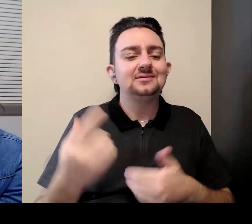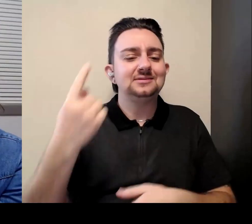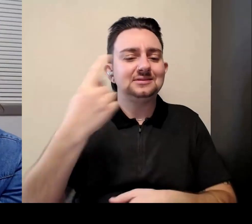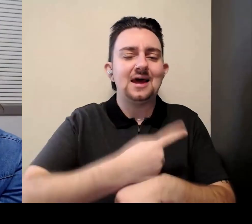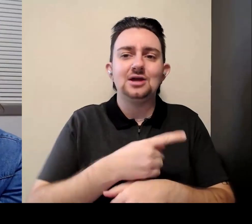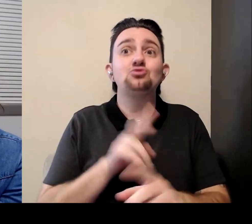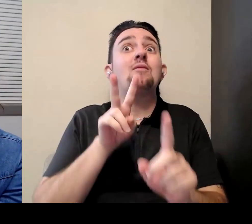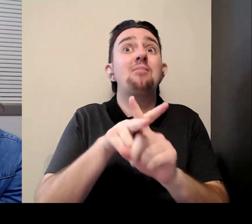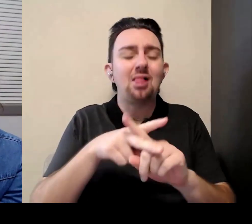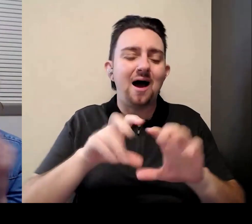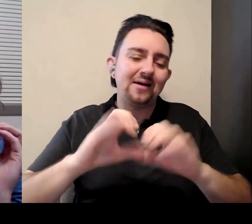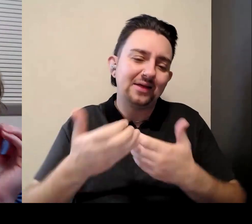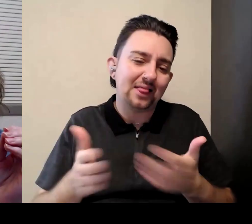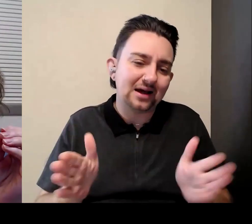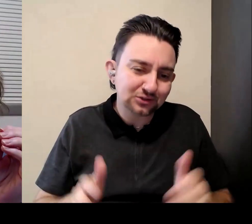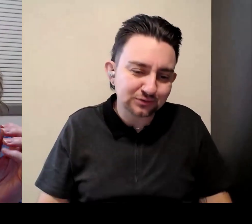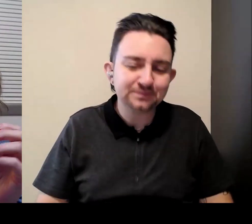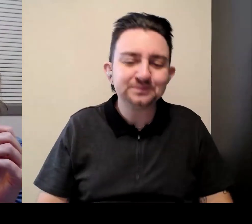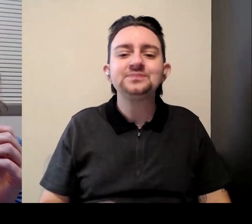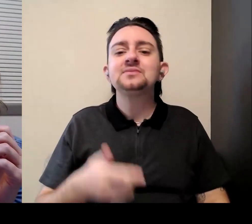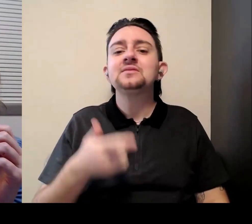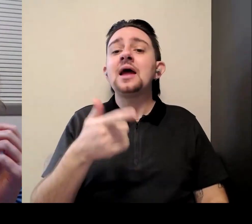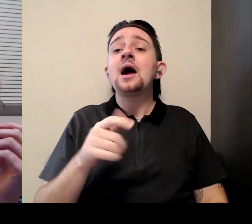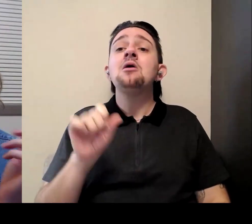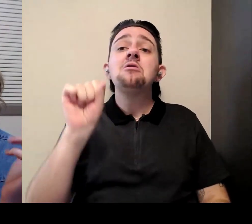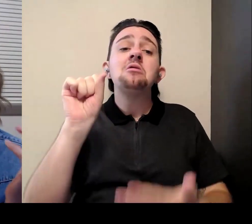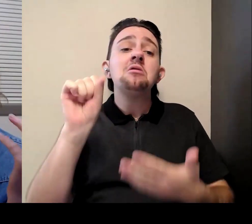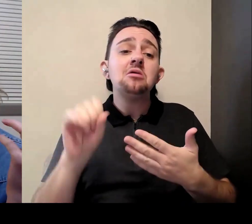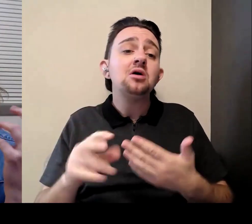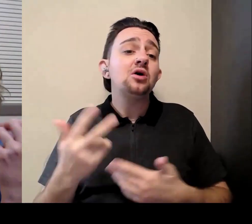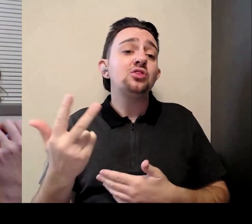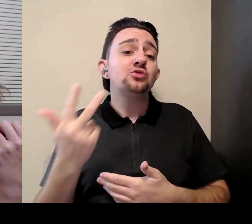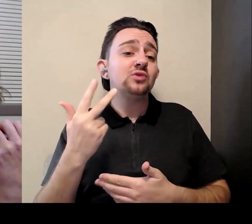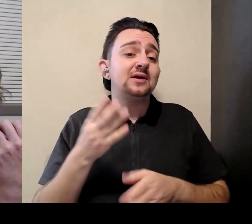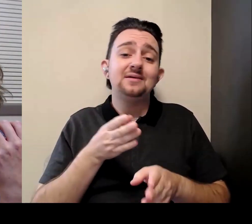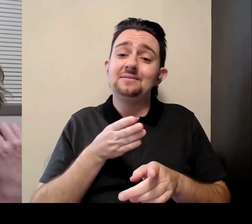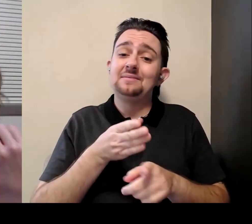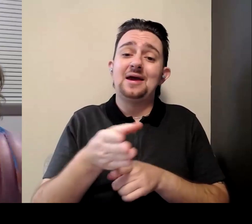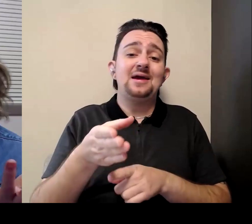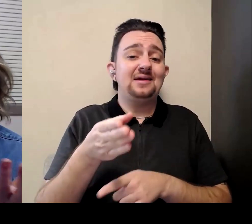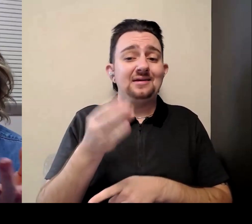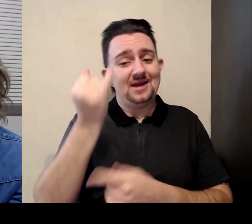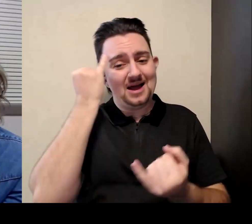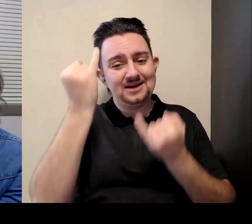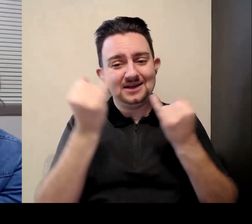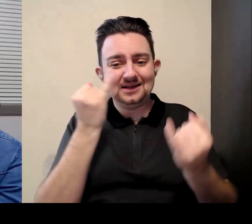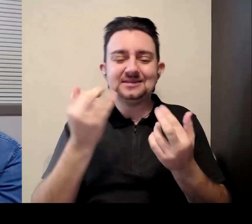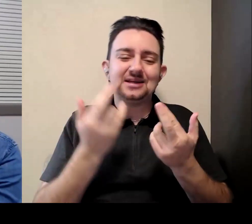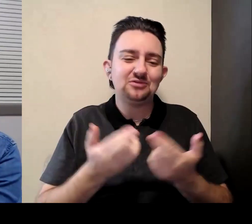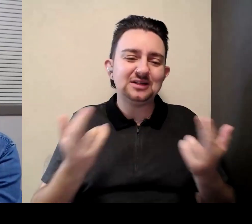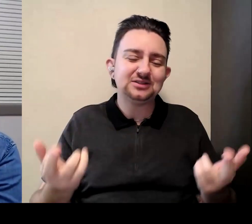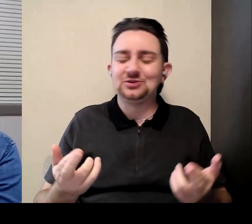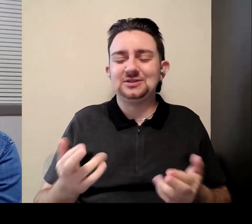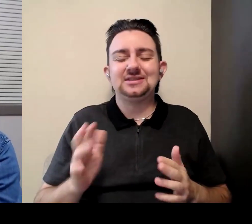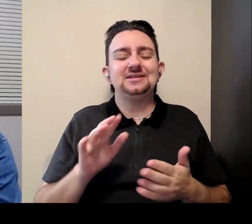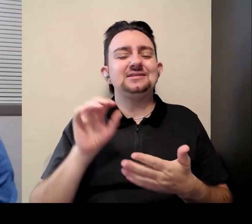I just wanna leave you with three main ideas and resources because I can't do deaf-blind assessment all in five minutes.